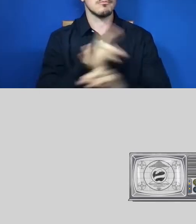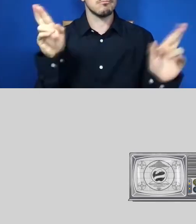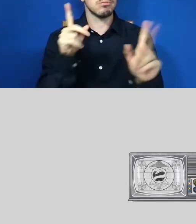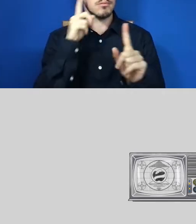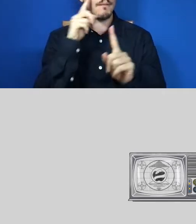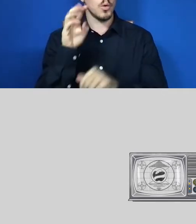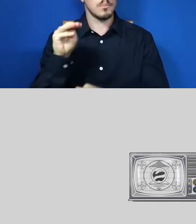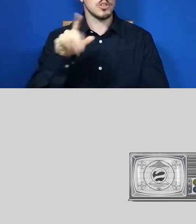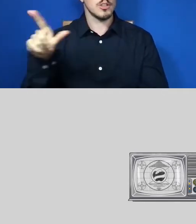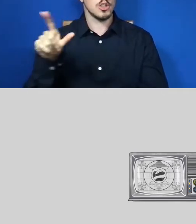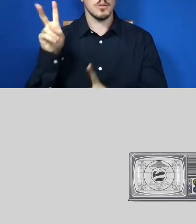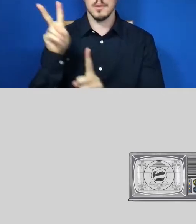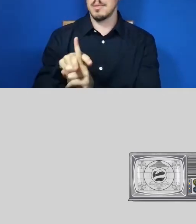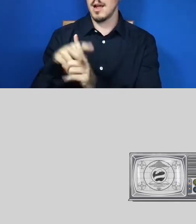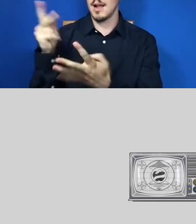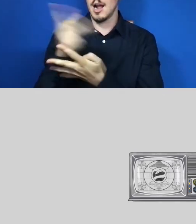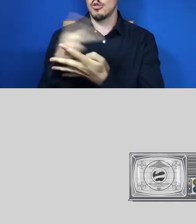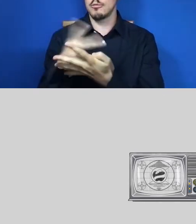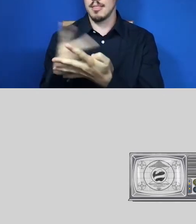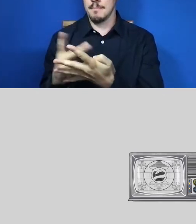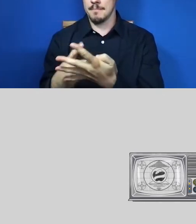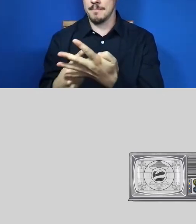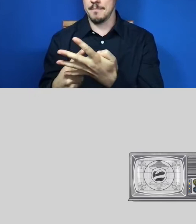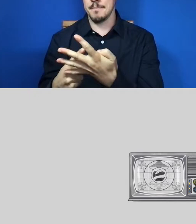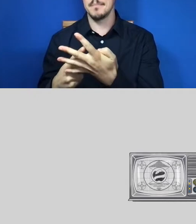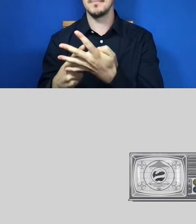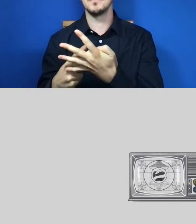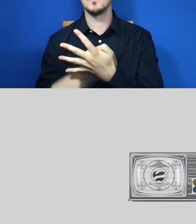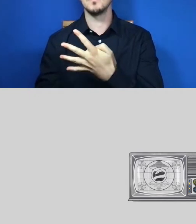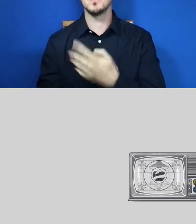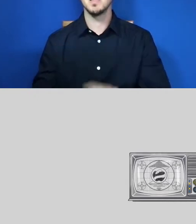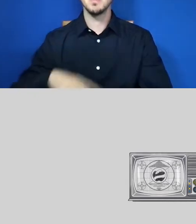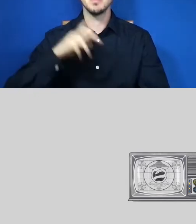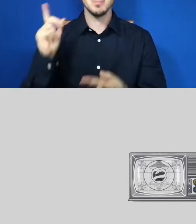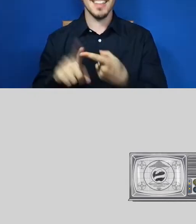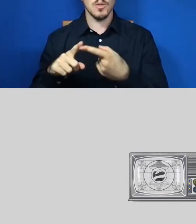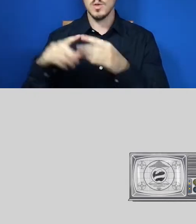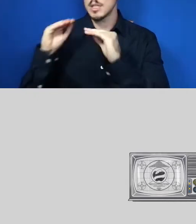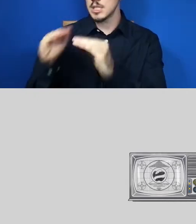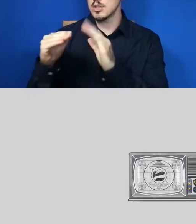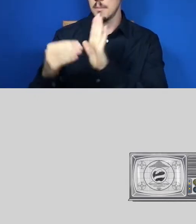for machine learning, we'll apply an algorithm to the data. Then we train our model